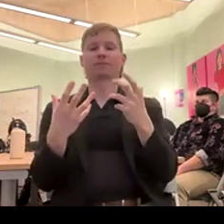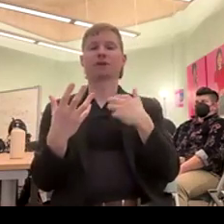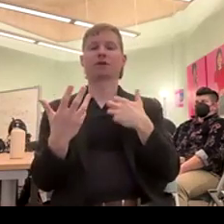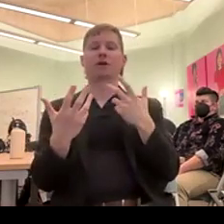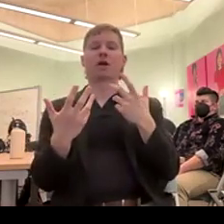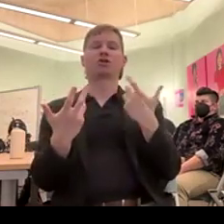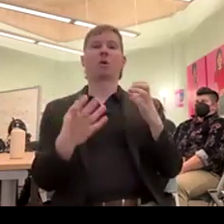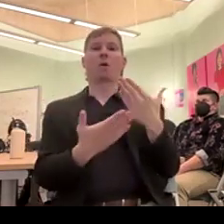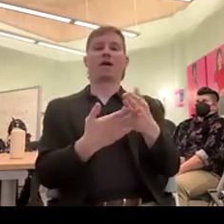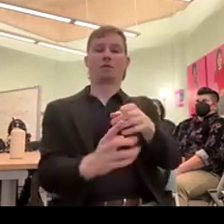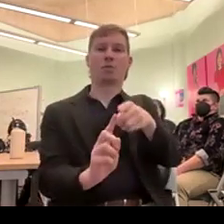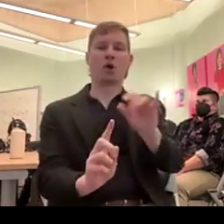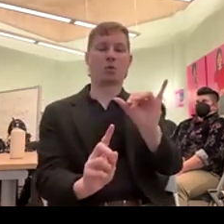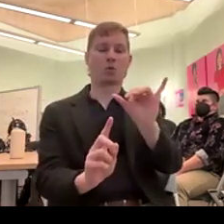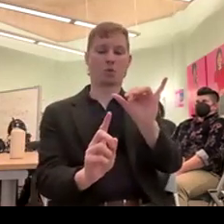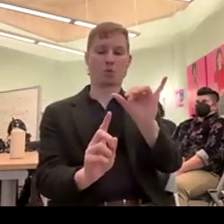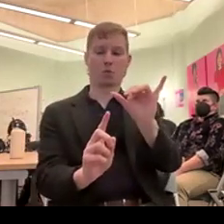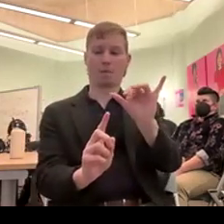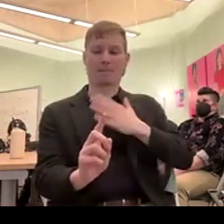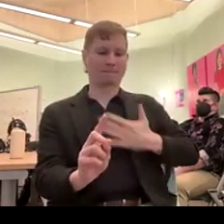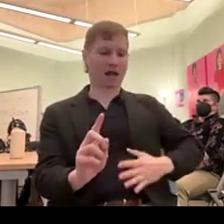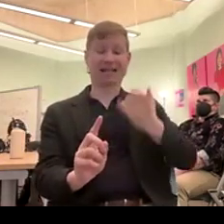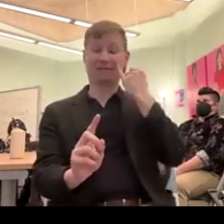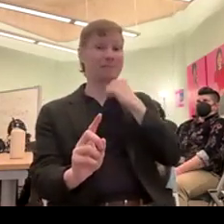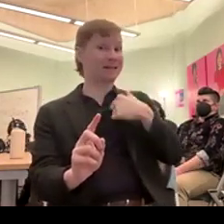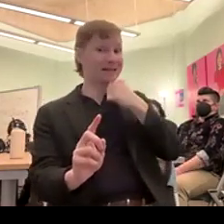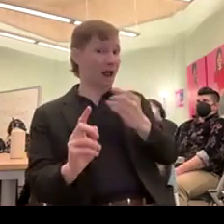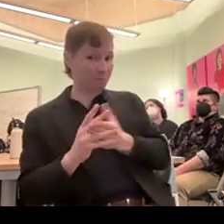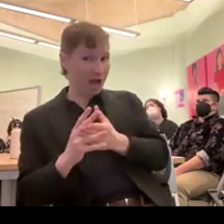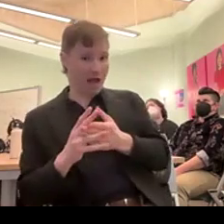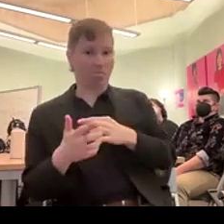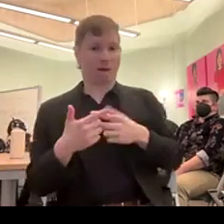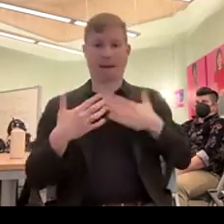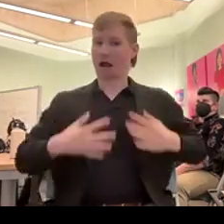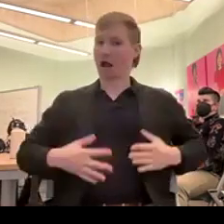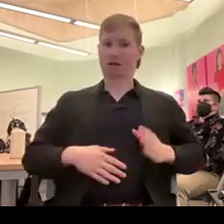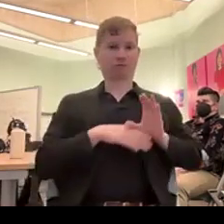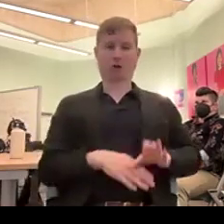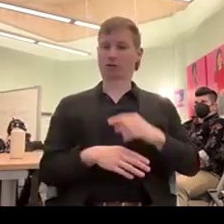time. And like, it'll be to the point where I have to, my body forces me to, if I don't take breaks,